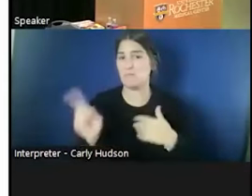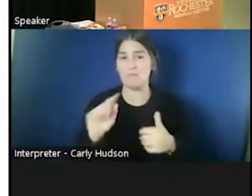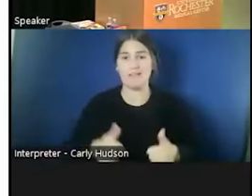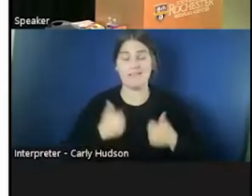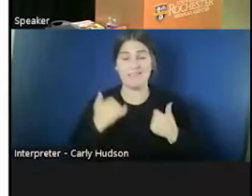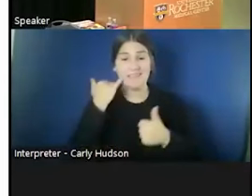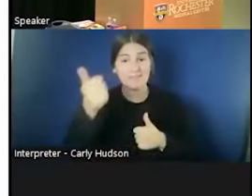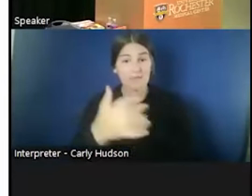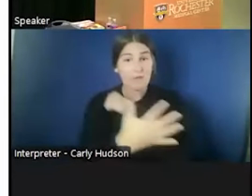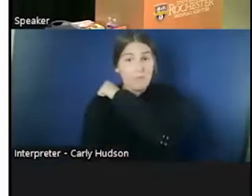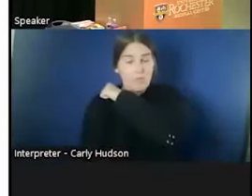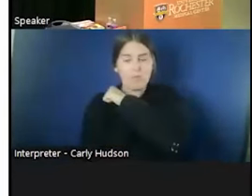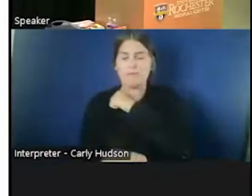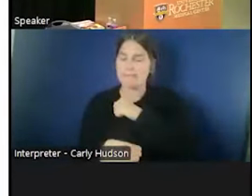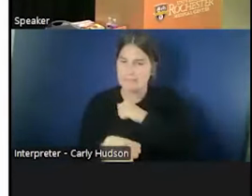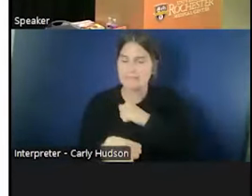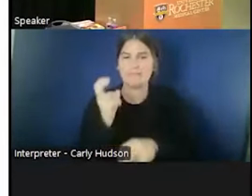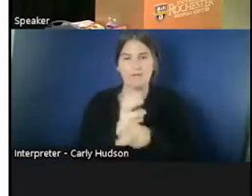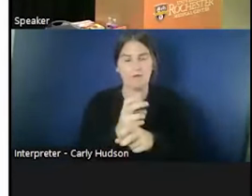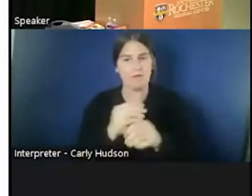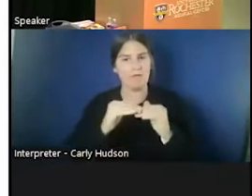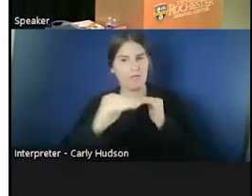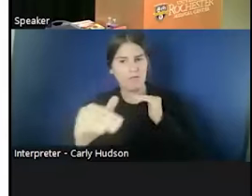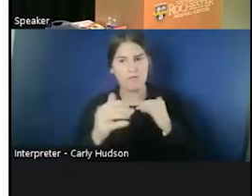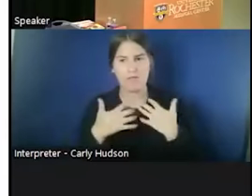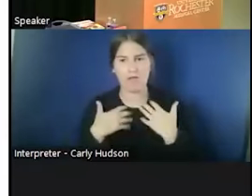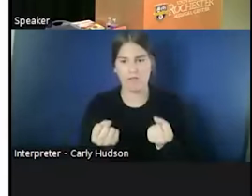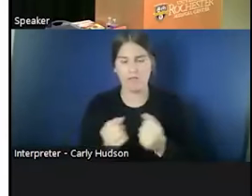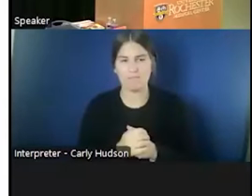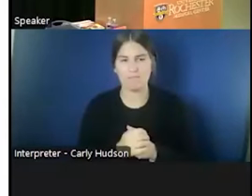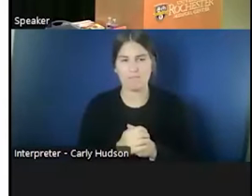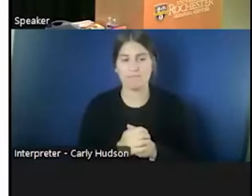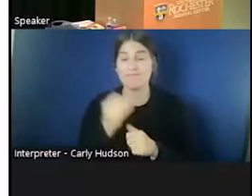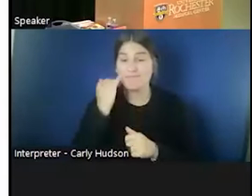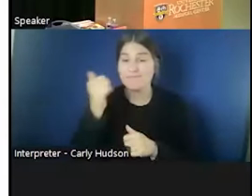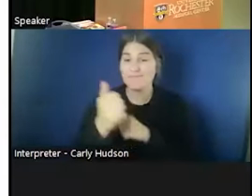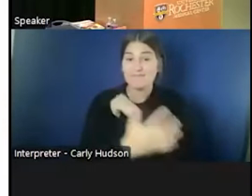you have a harder time maintaining good health in fact if you are poor poverty may be killing